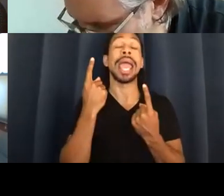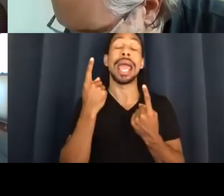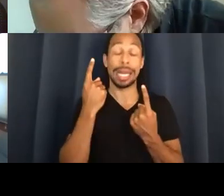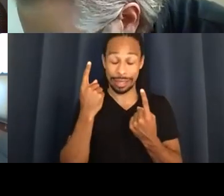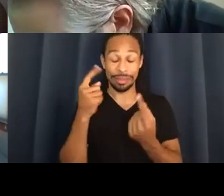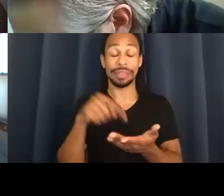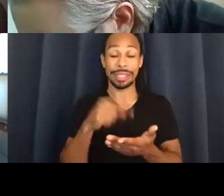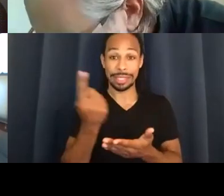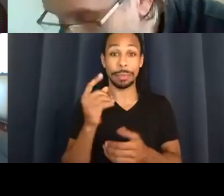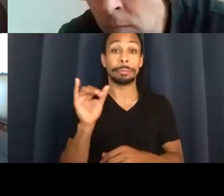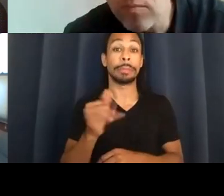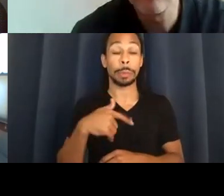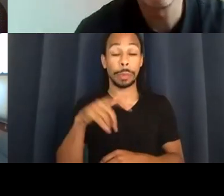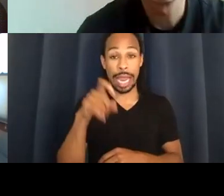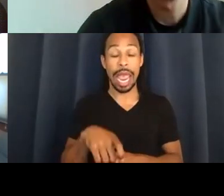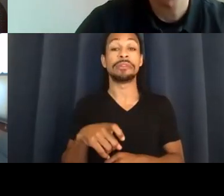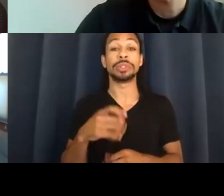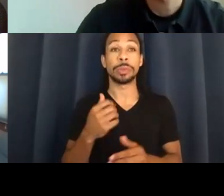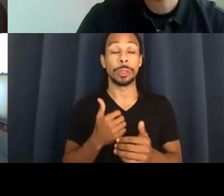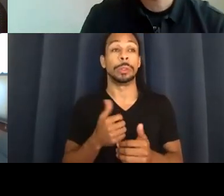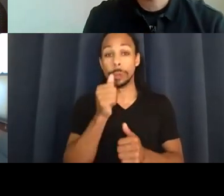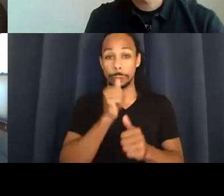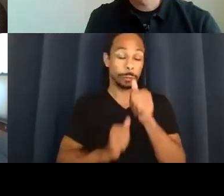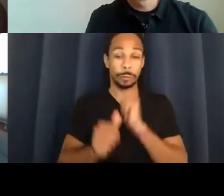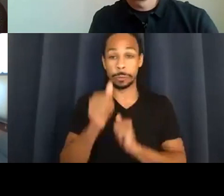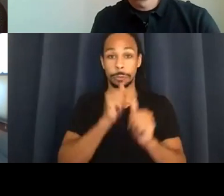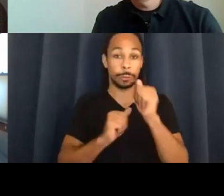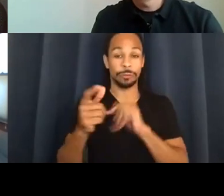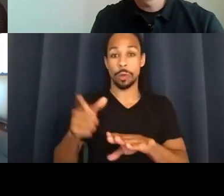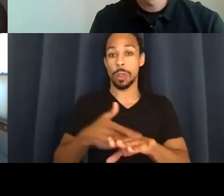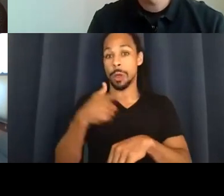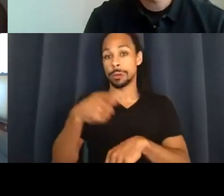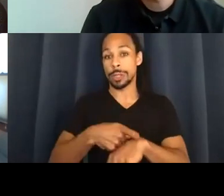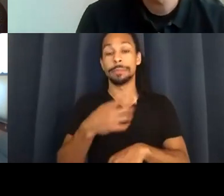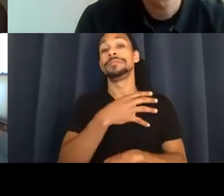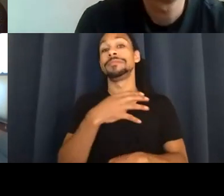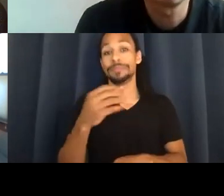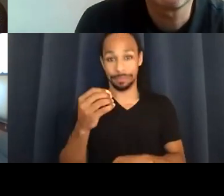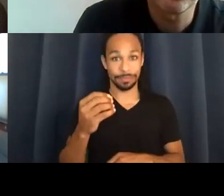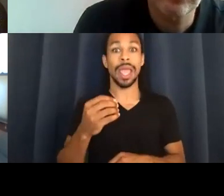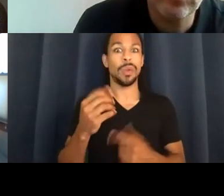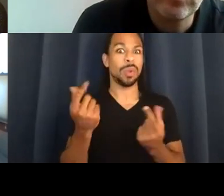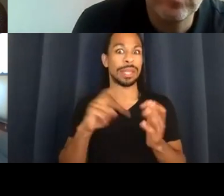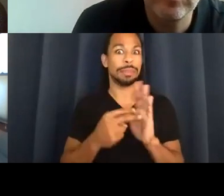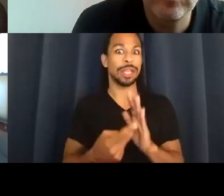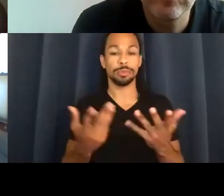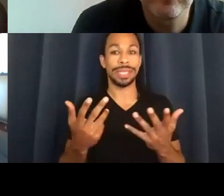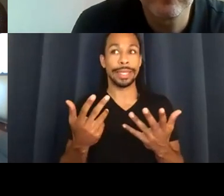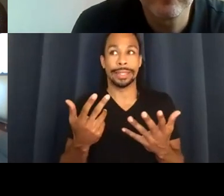contend with for a long time and what does it mean to be out of business as usual for